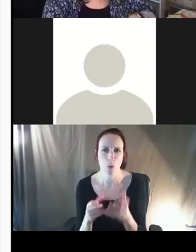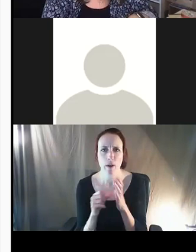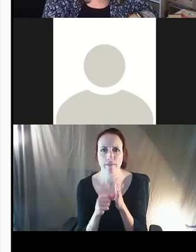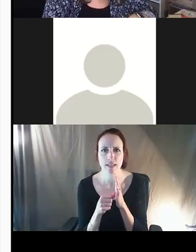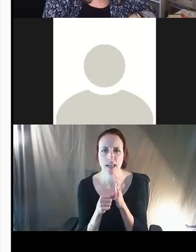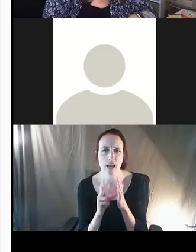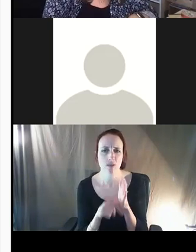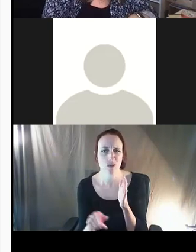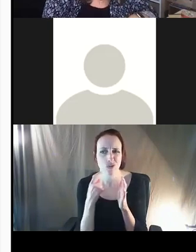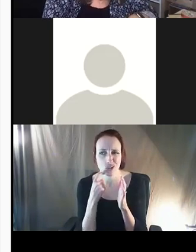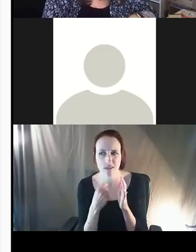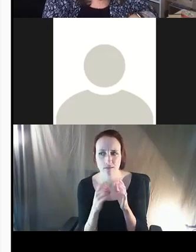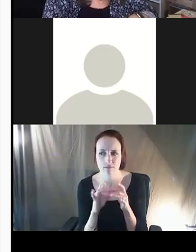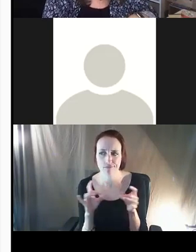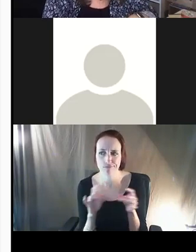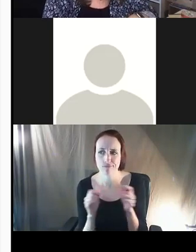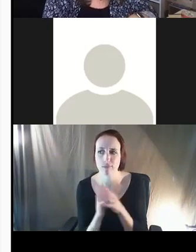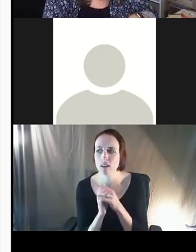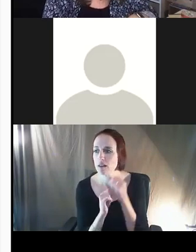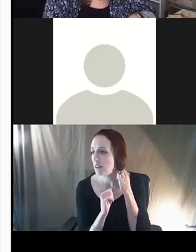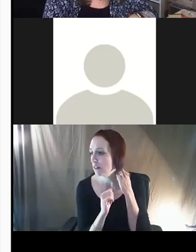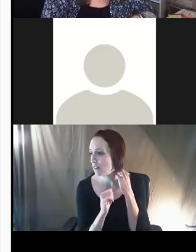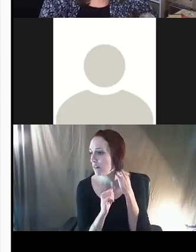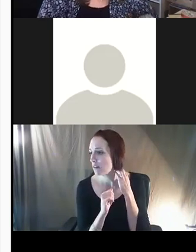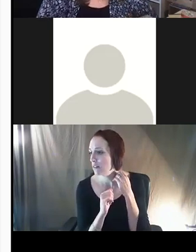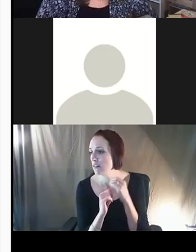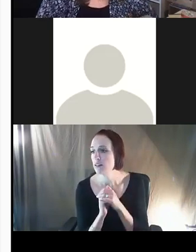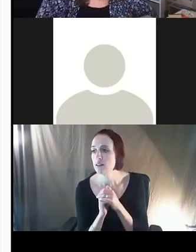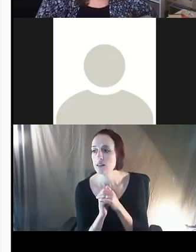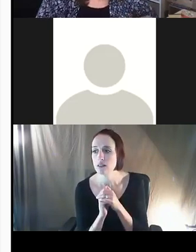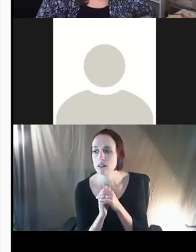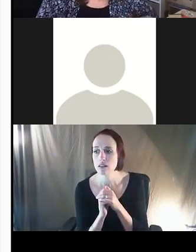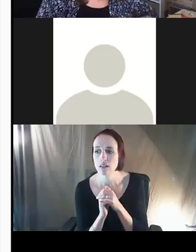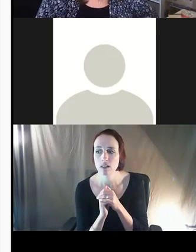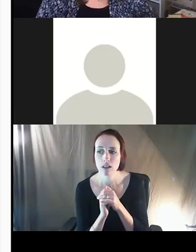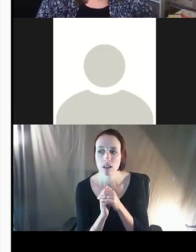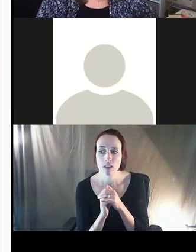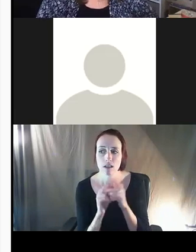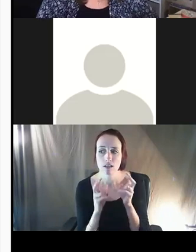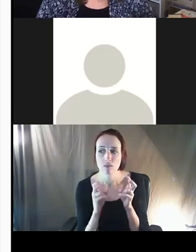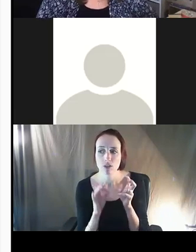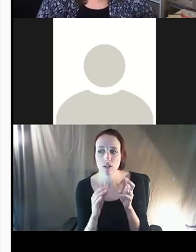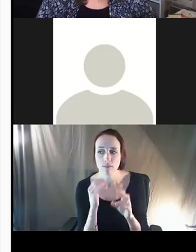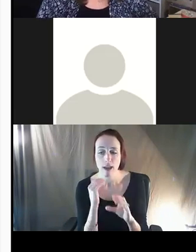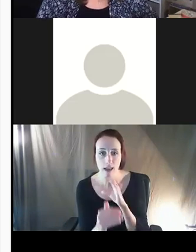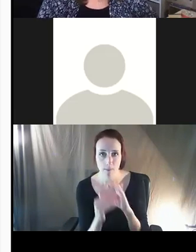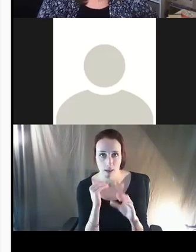The subject of my email and the two long didn't